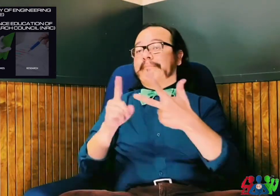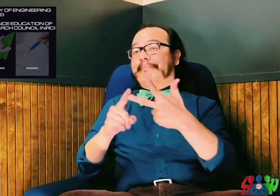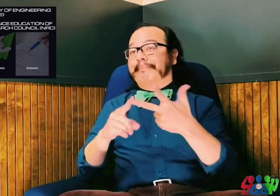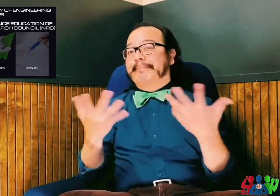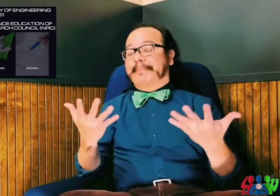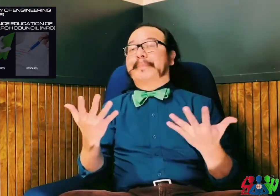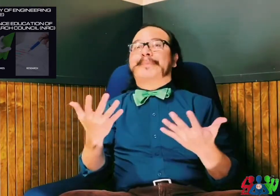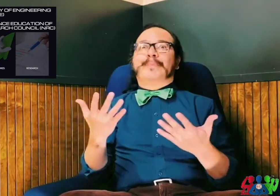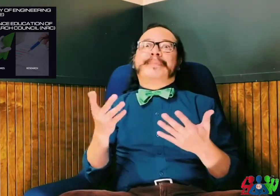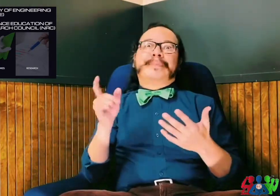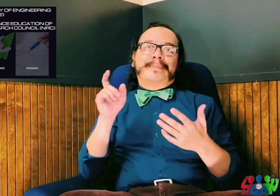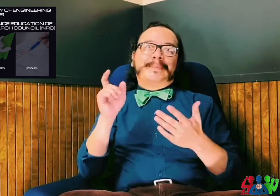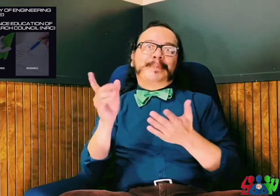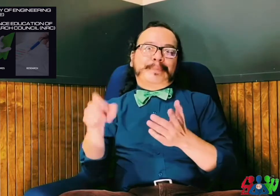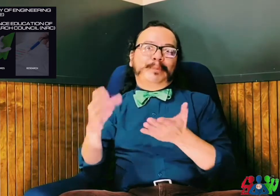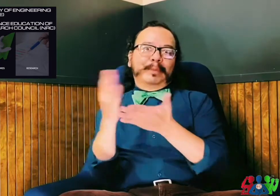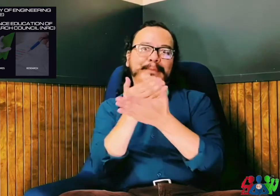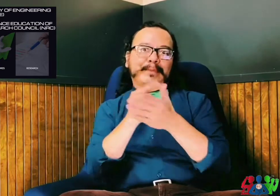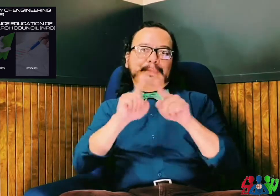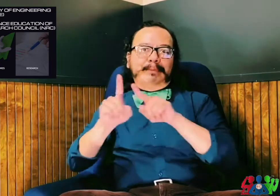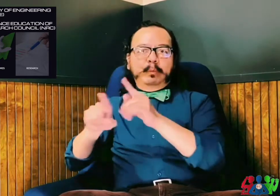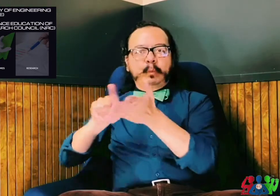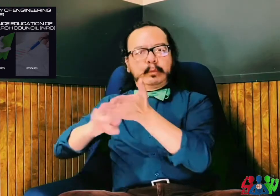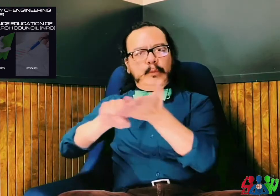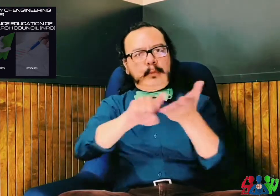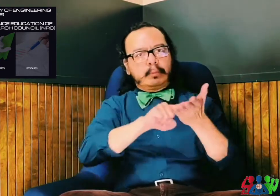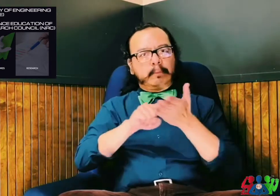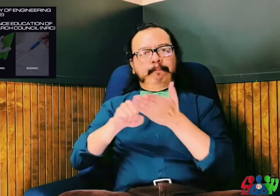Research: